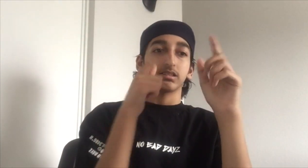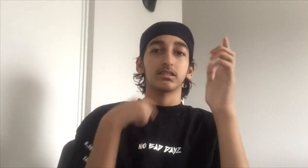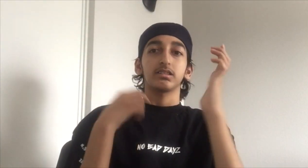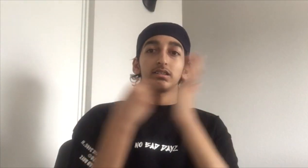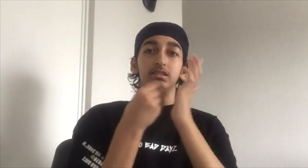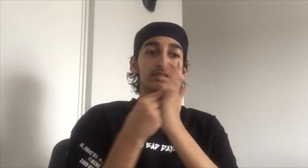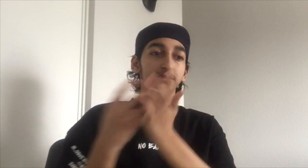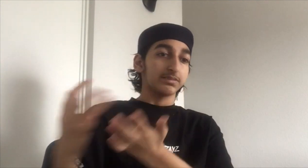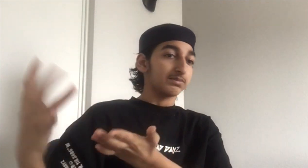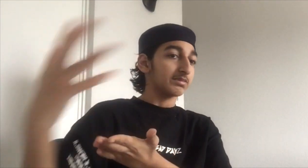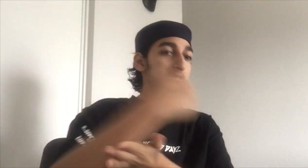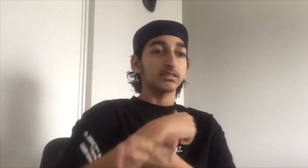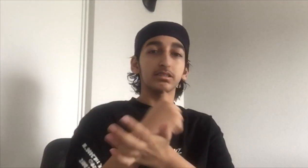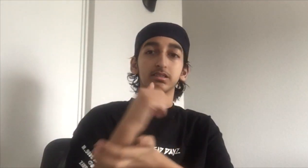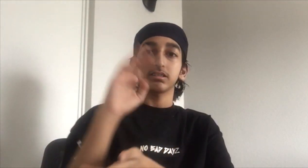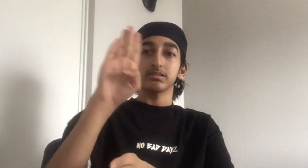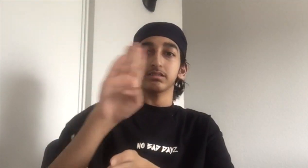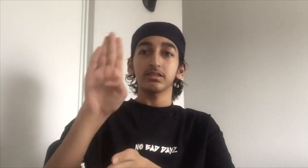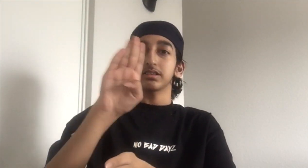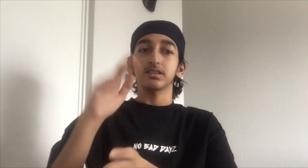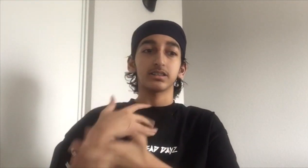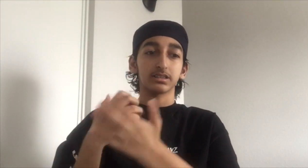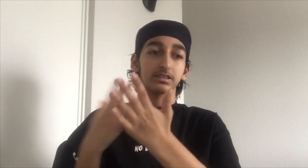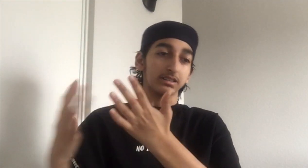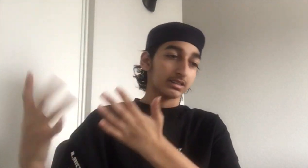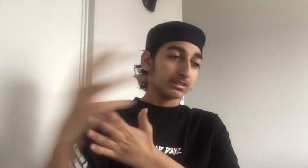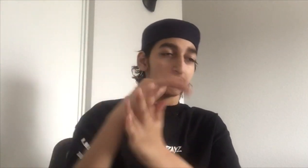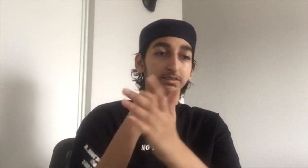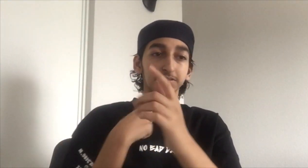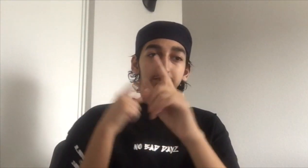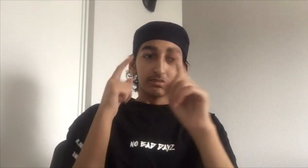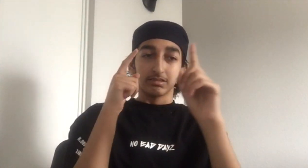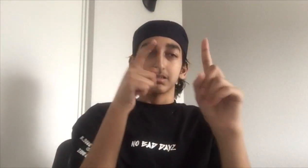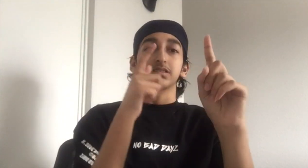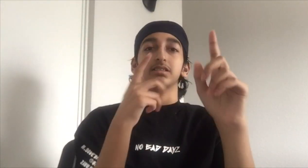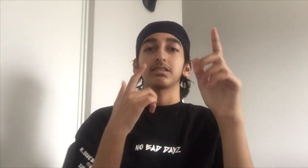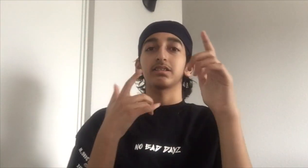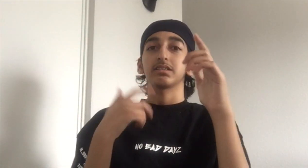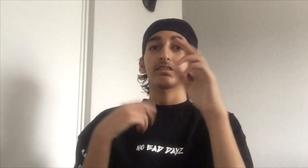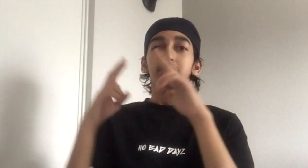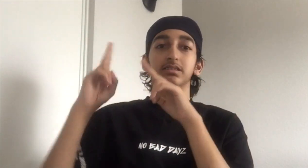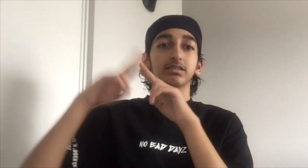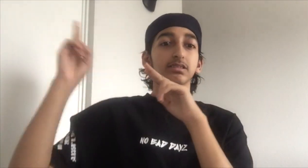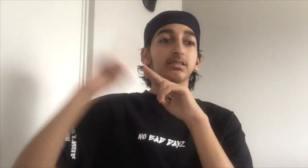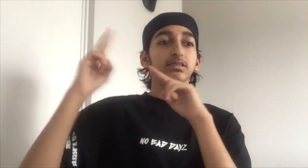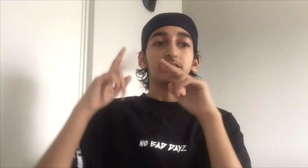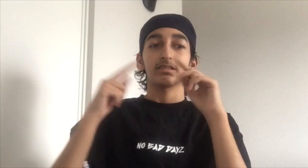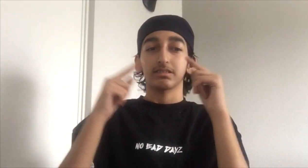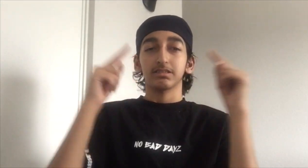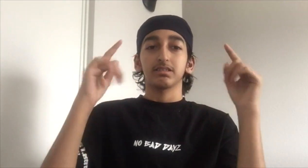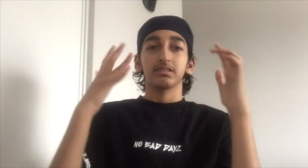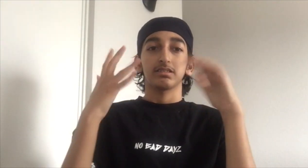And then president. I'm going to make all the money billions of dollars. That's my goal is to be the top